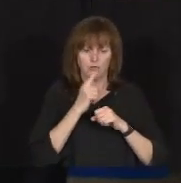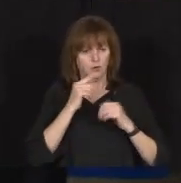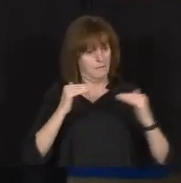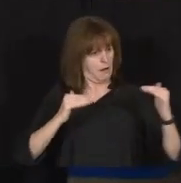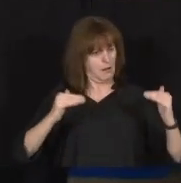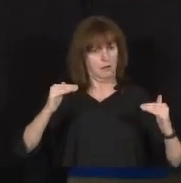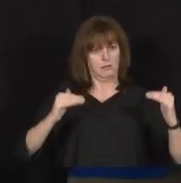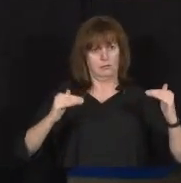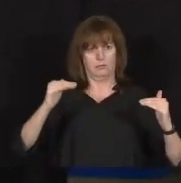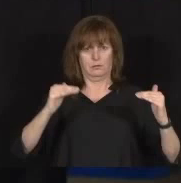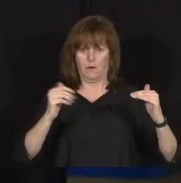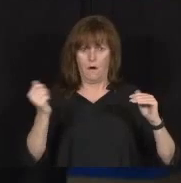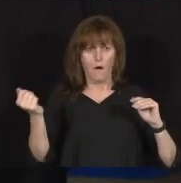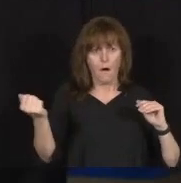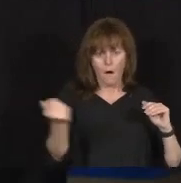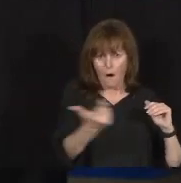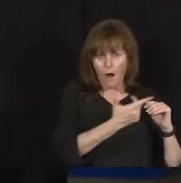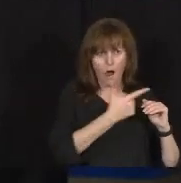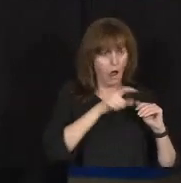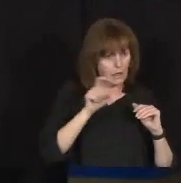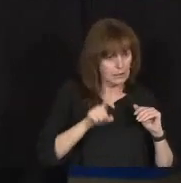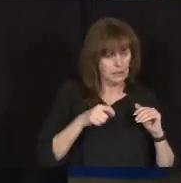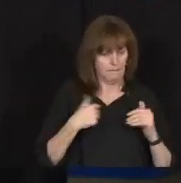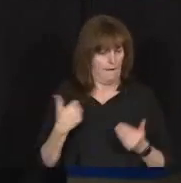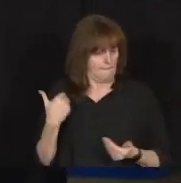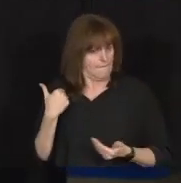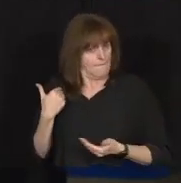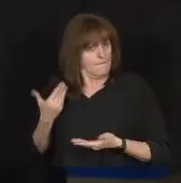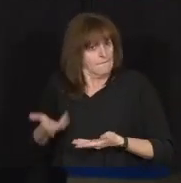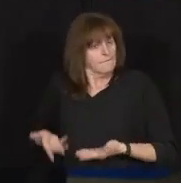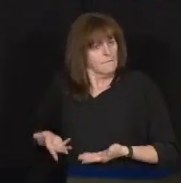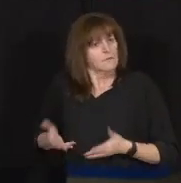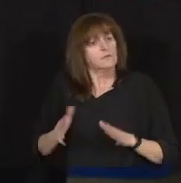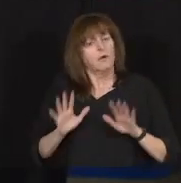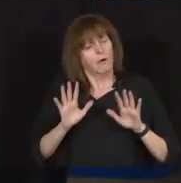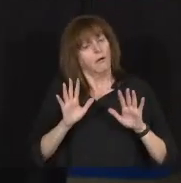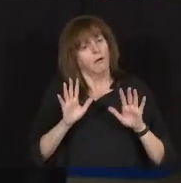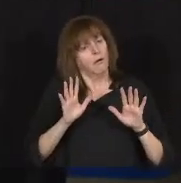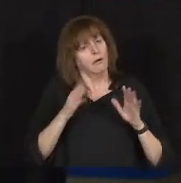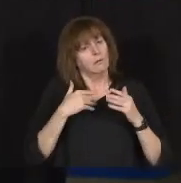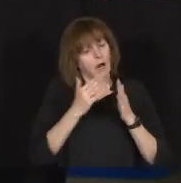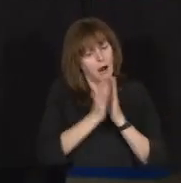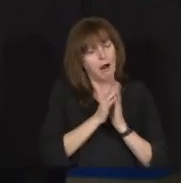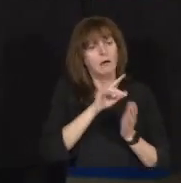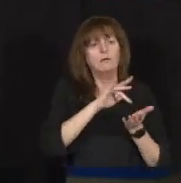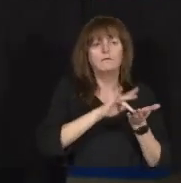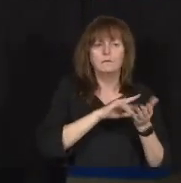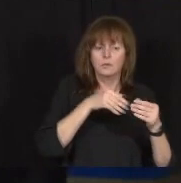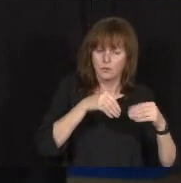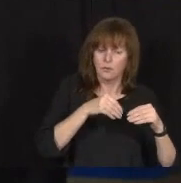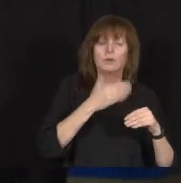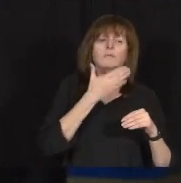e want to make sure there is enough for everyone who needs particular medications. That's why we have asked pharmacies to only supply in